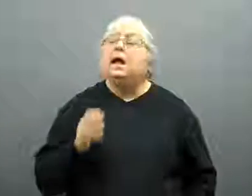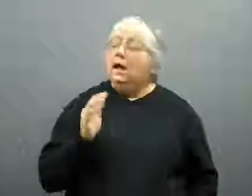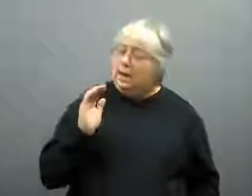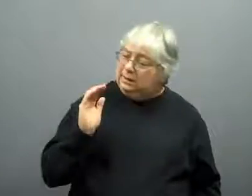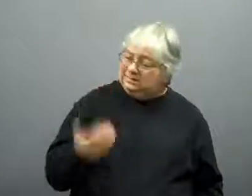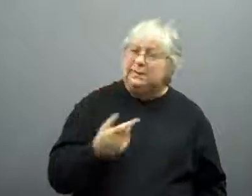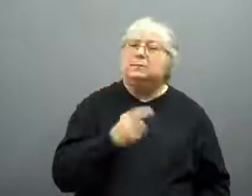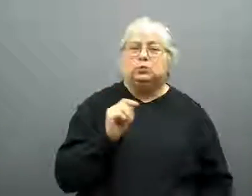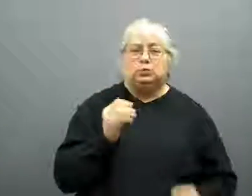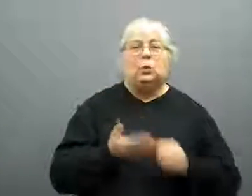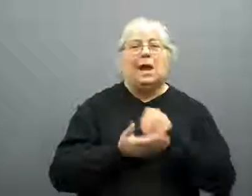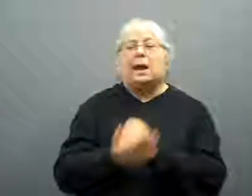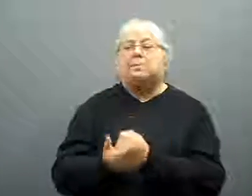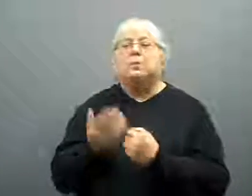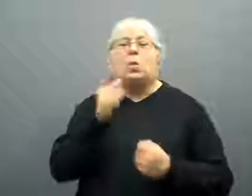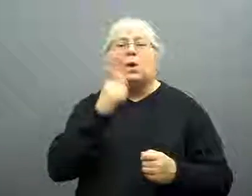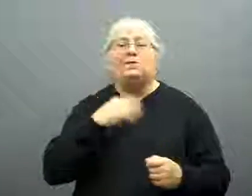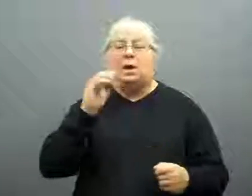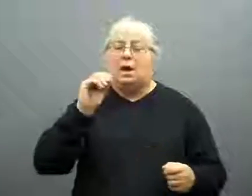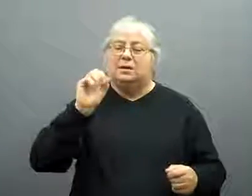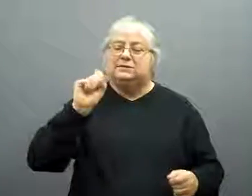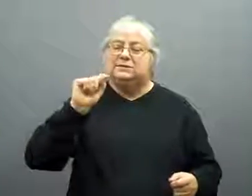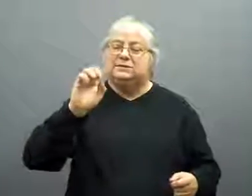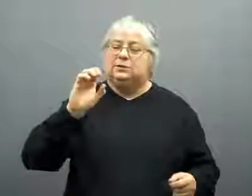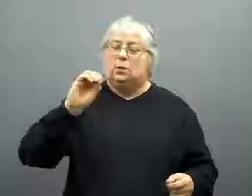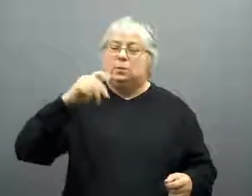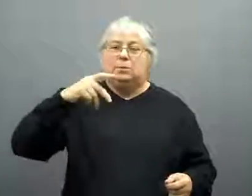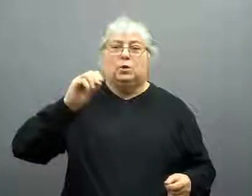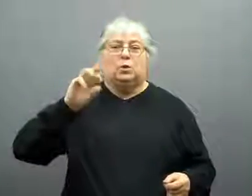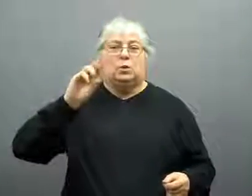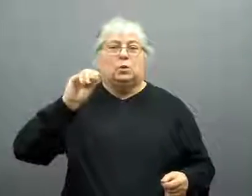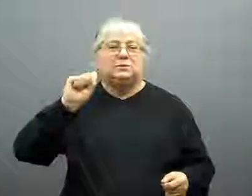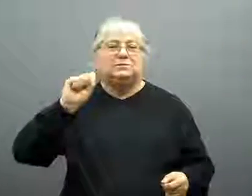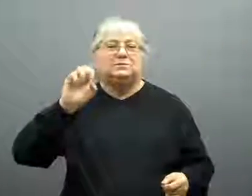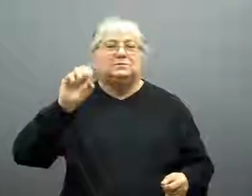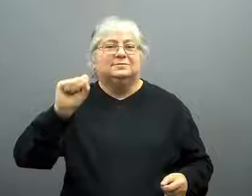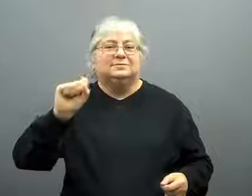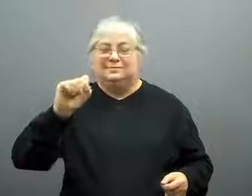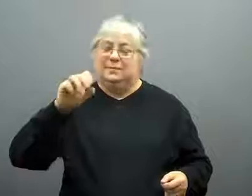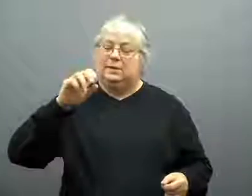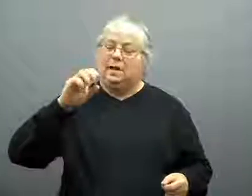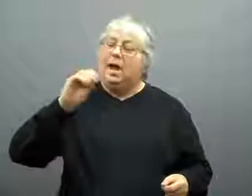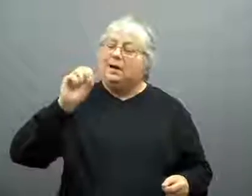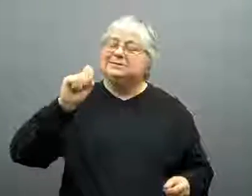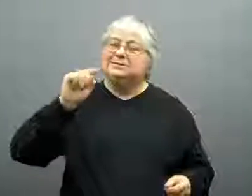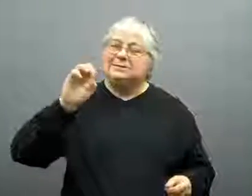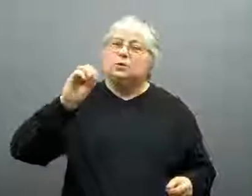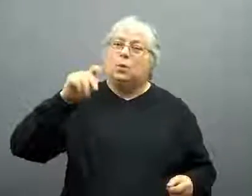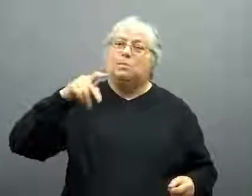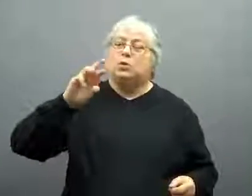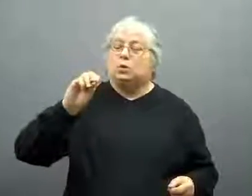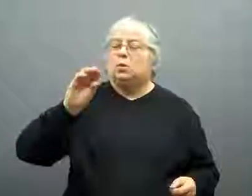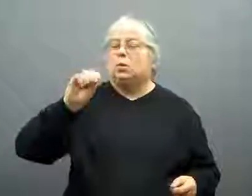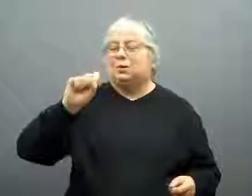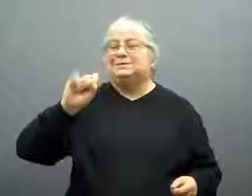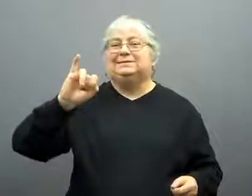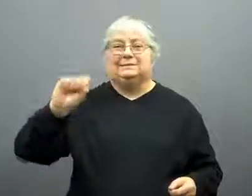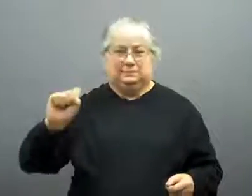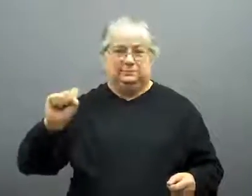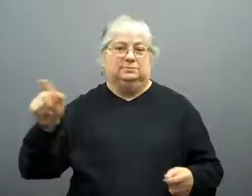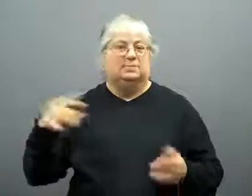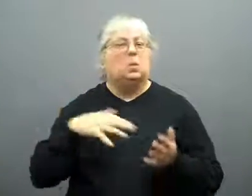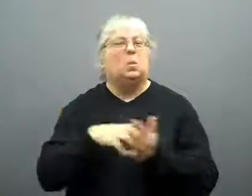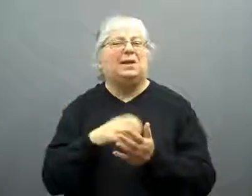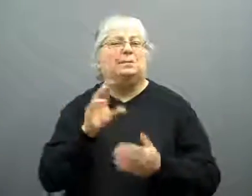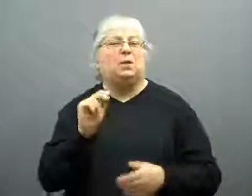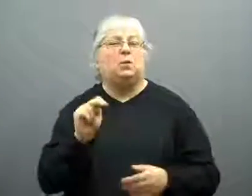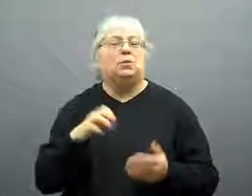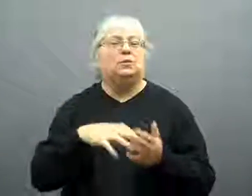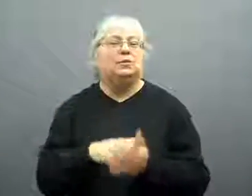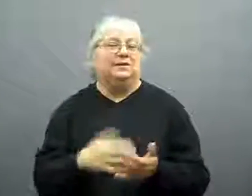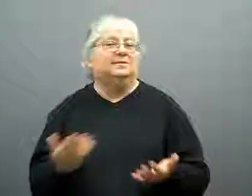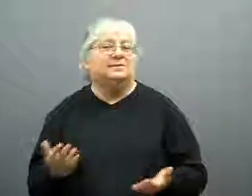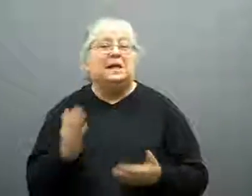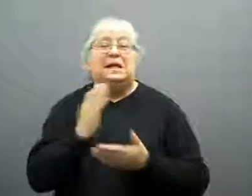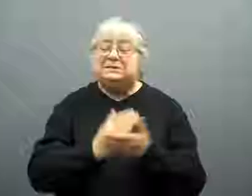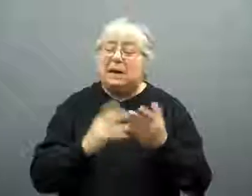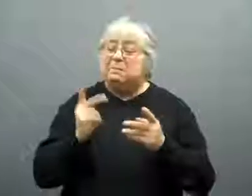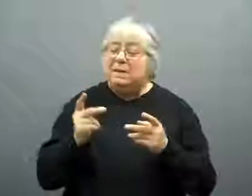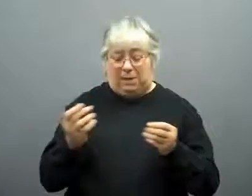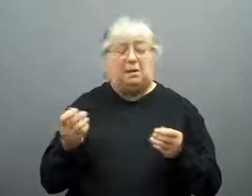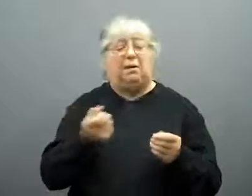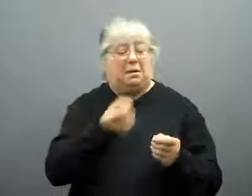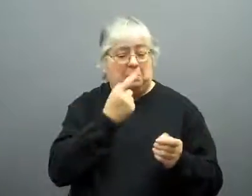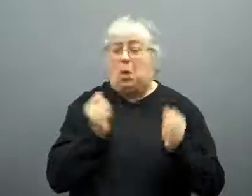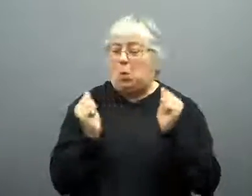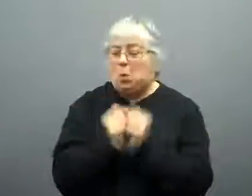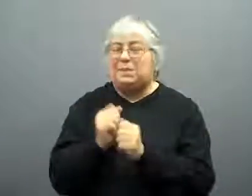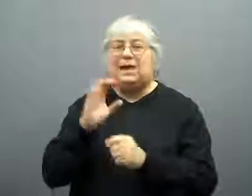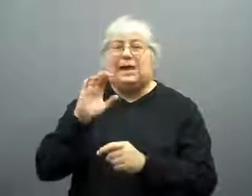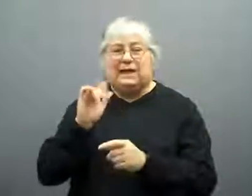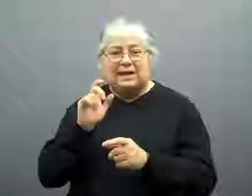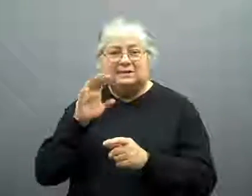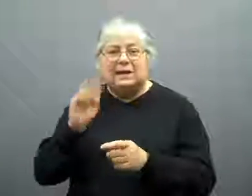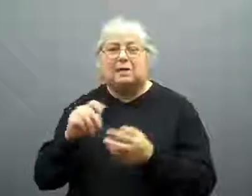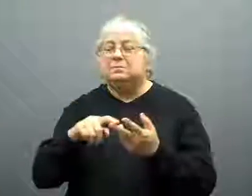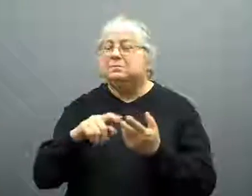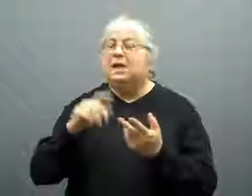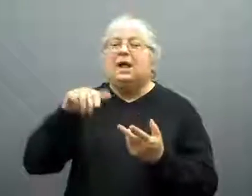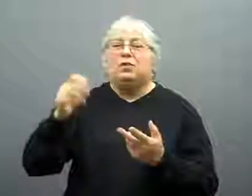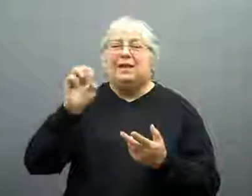It also seems to help those who suffer from osteoporosis,